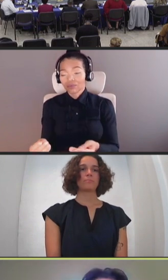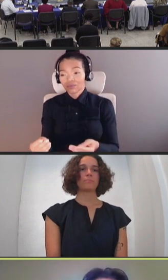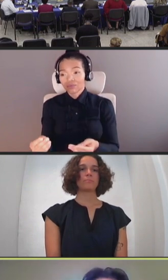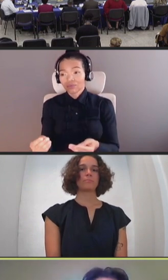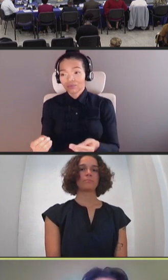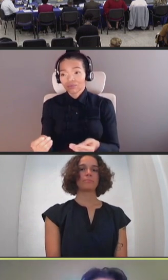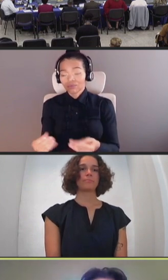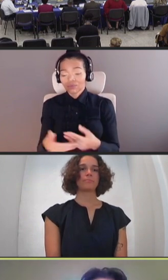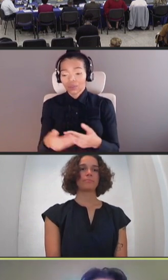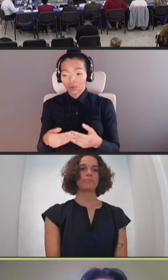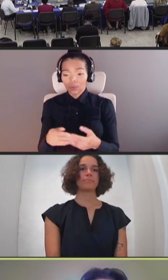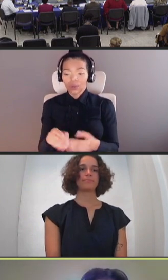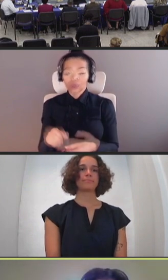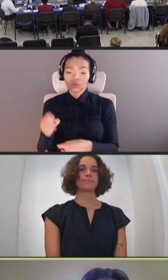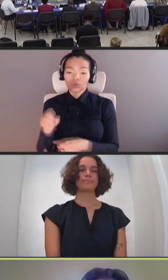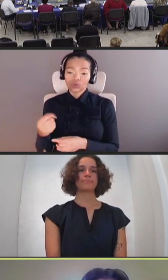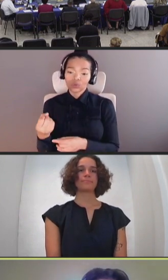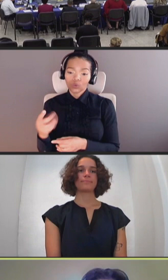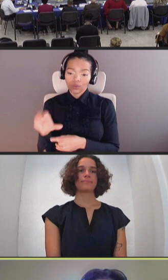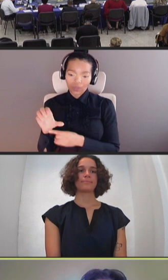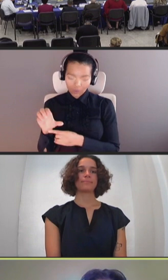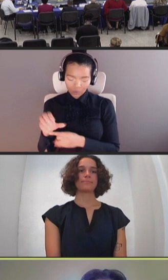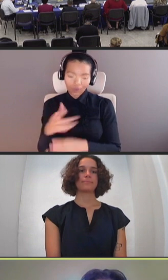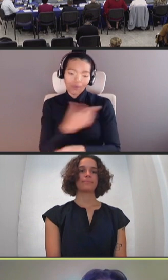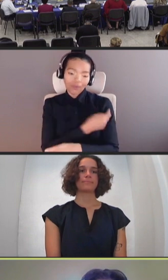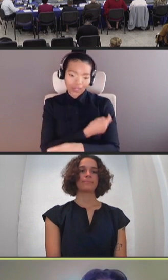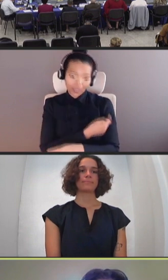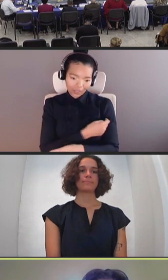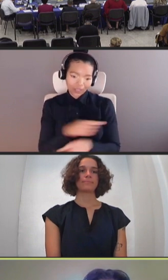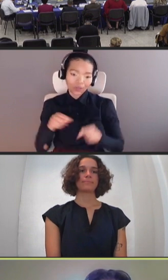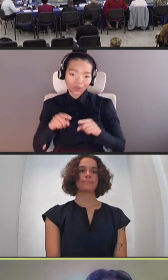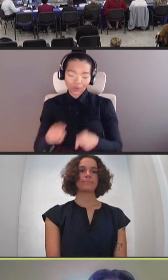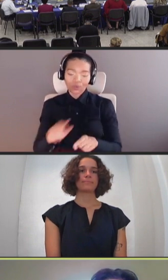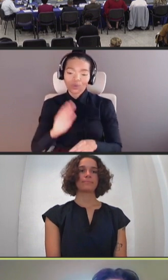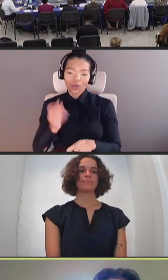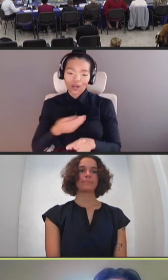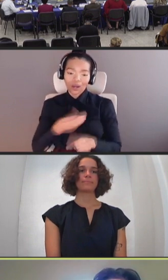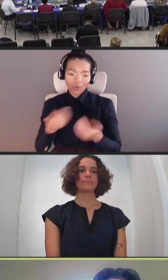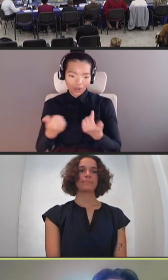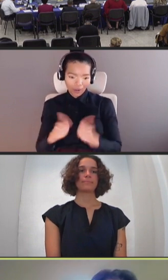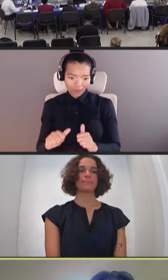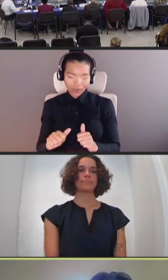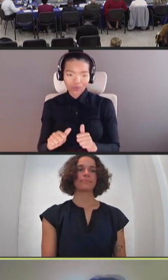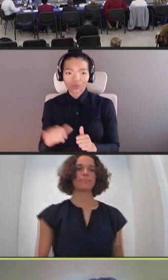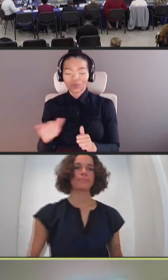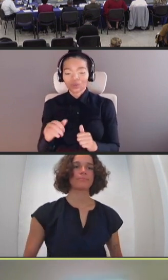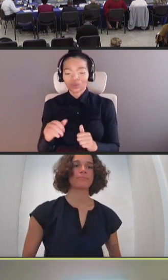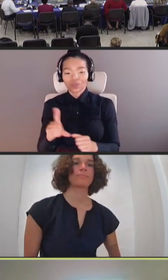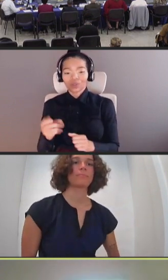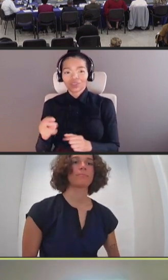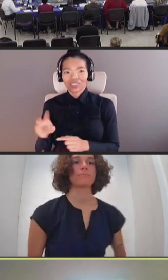1200 vaccines through these efforts that we are very proud of. In Denver Health, we -- in 2022,